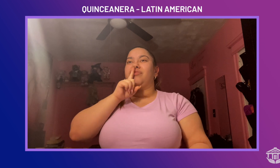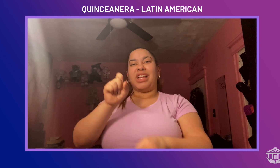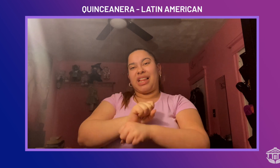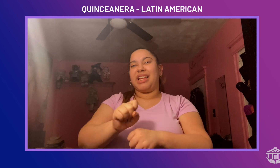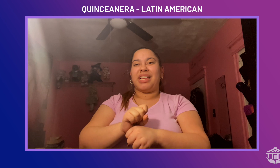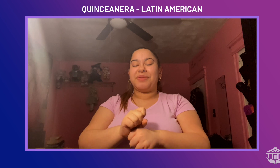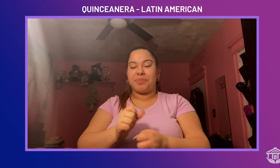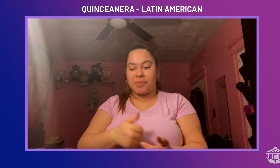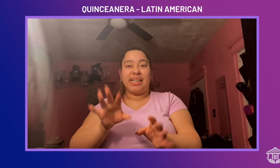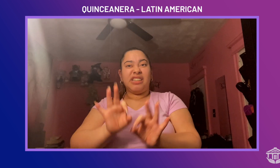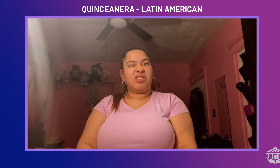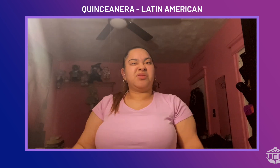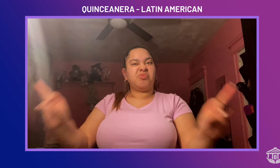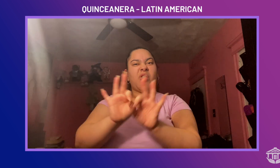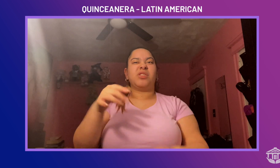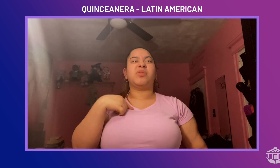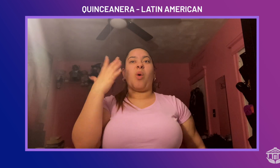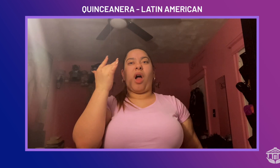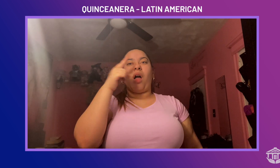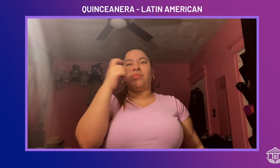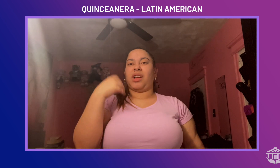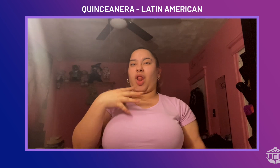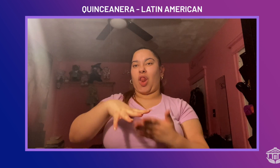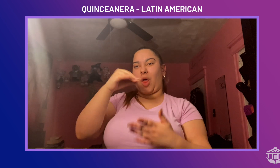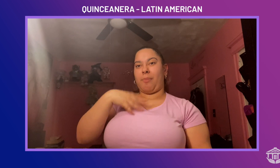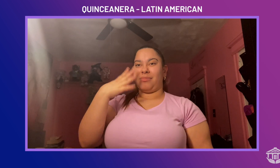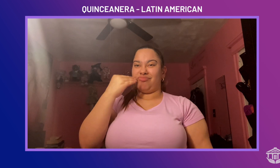Having a quinceanera of my own was important for me to feel that connection to my heritage.